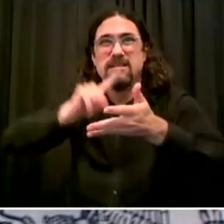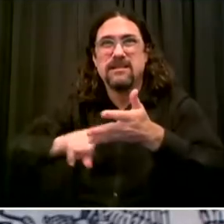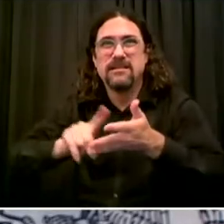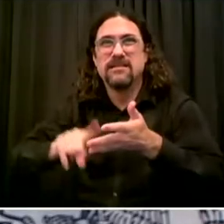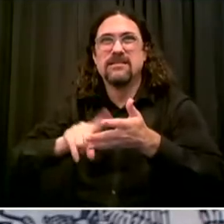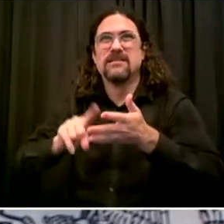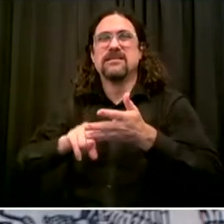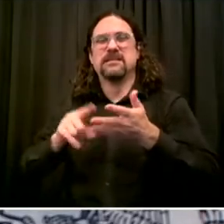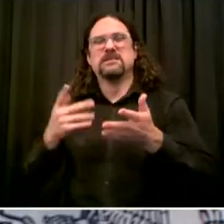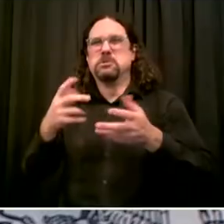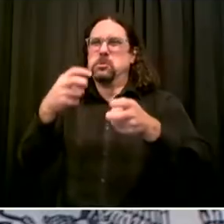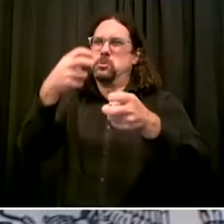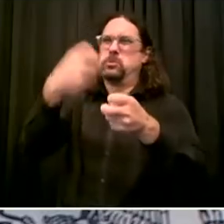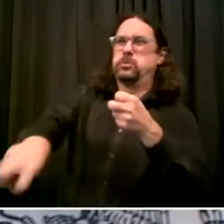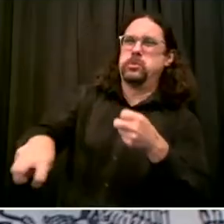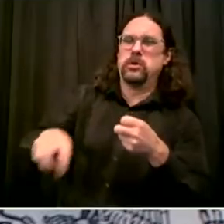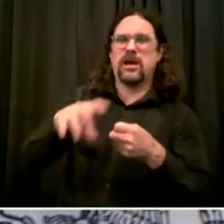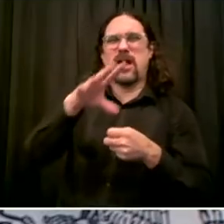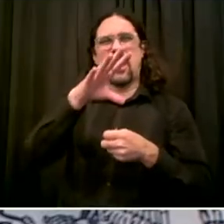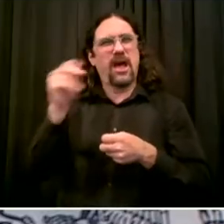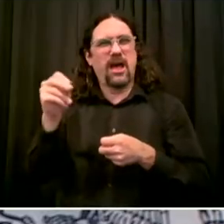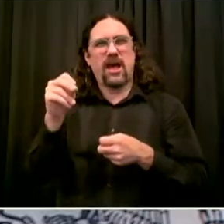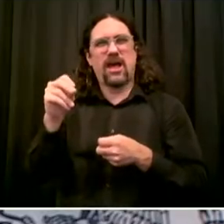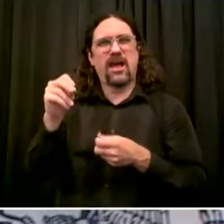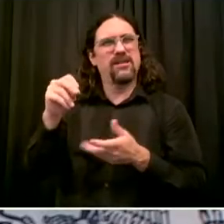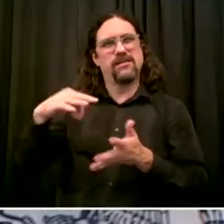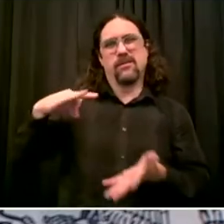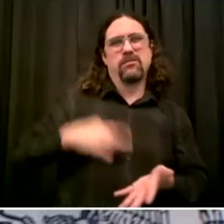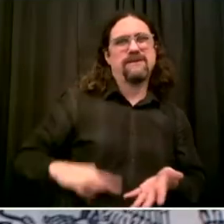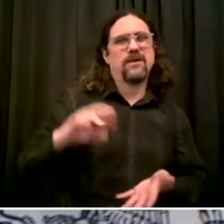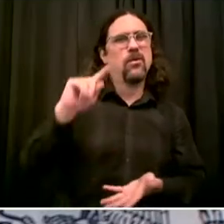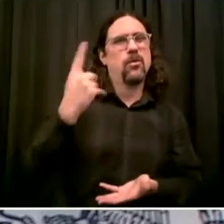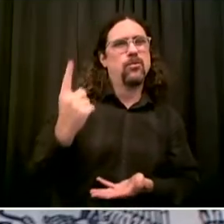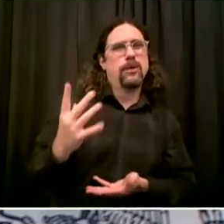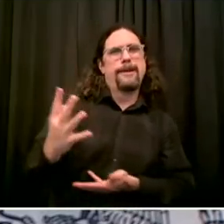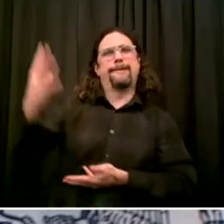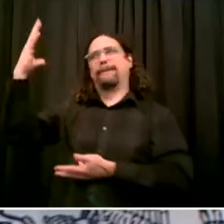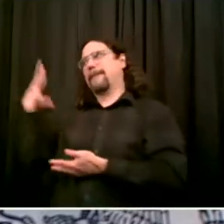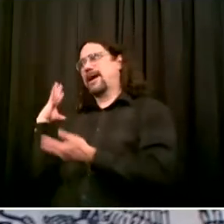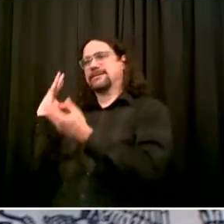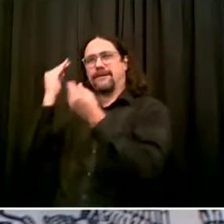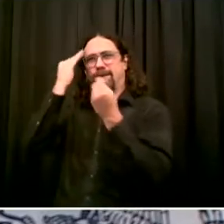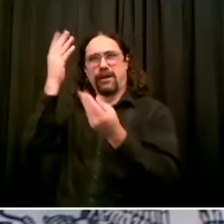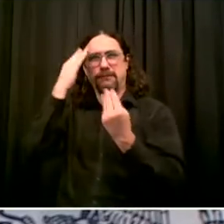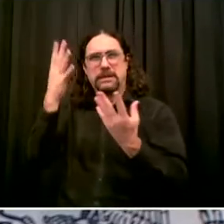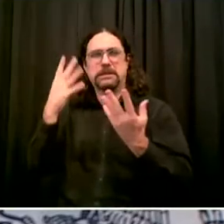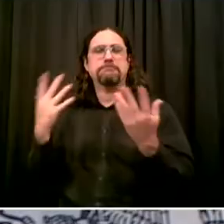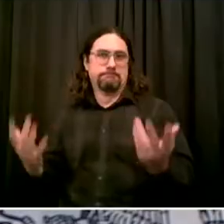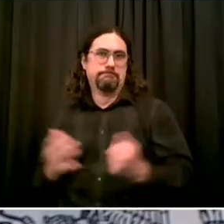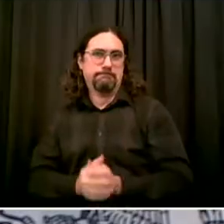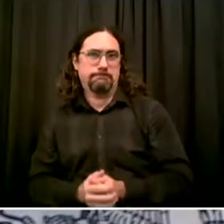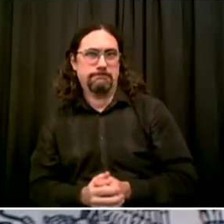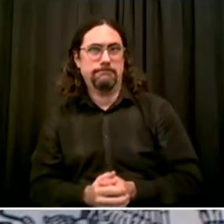THAT WE ARE EAGER TO WORK ON. NEXT WE HAVE JULIAN FROM THE POST.